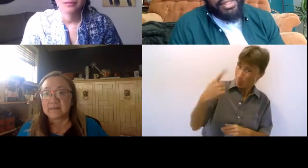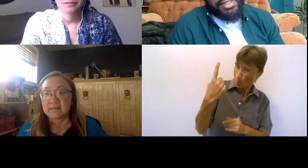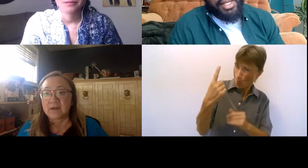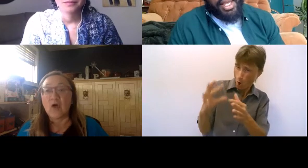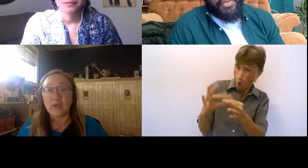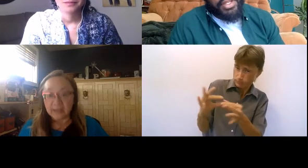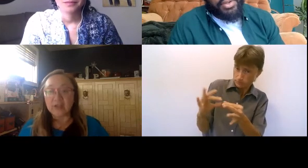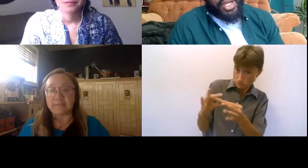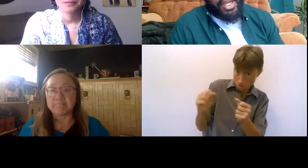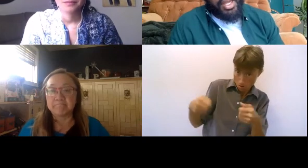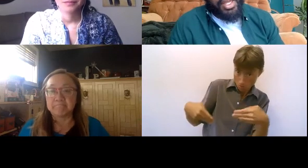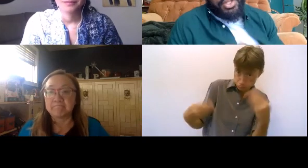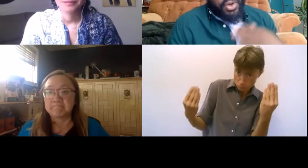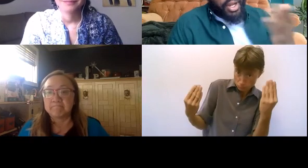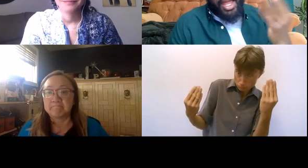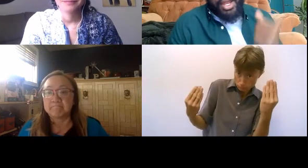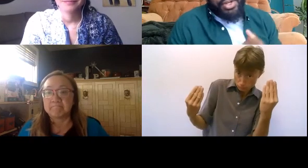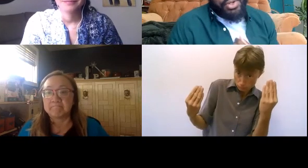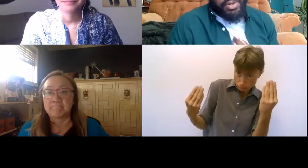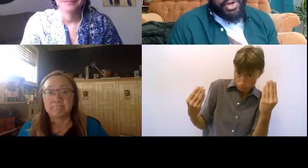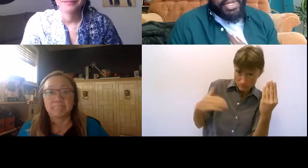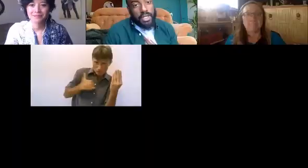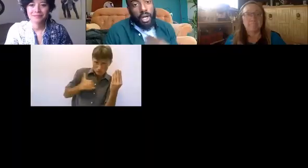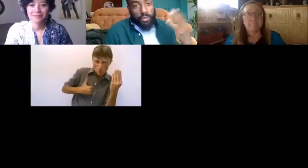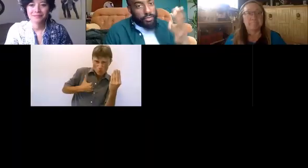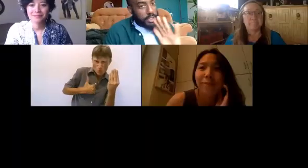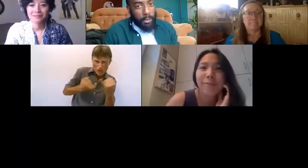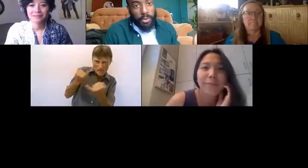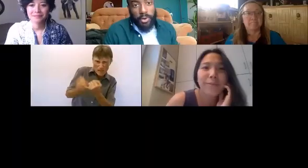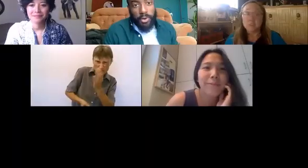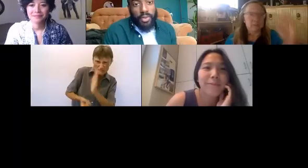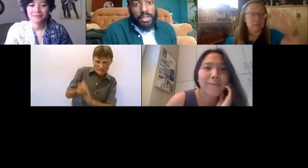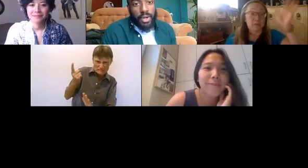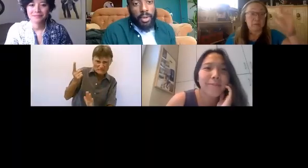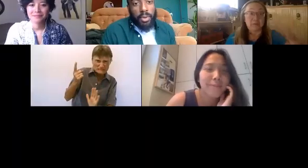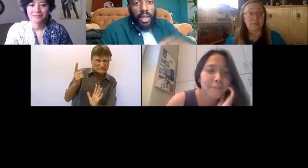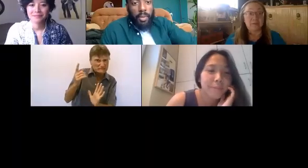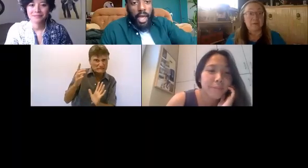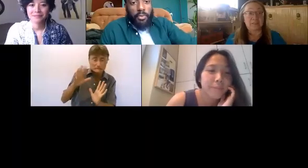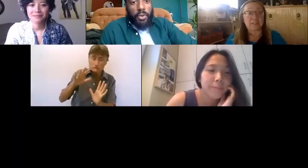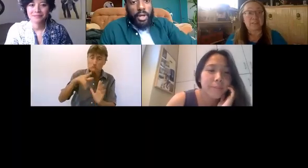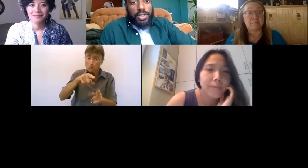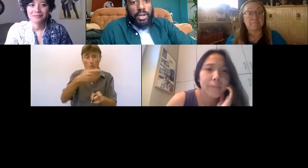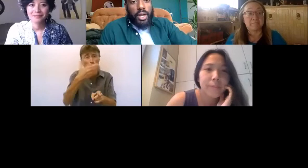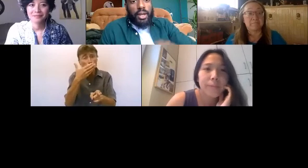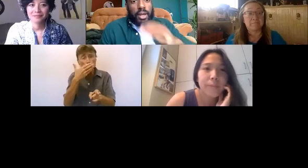Okay, great. Yeah. Sorry I didn't mean to, your September 30 I think it's great. But Pam, if you want to go ahead, I noticed that your hand was